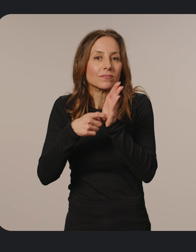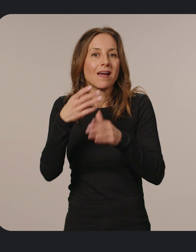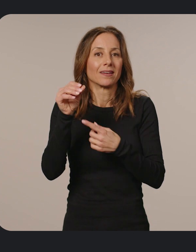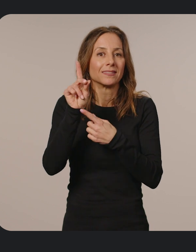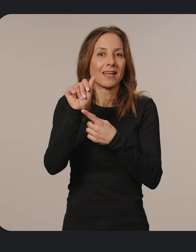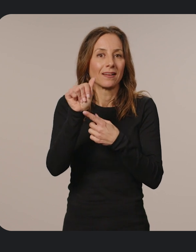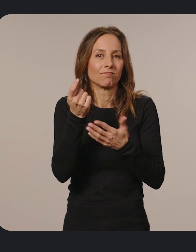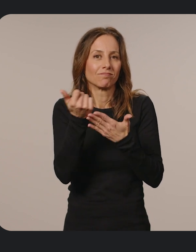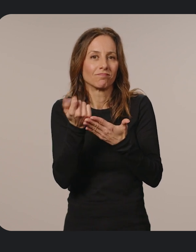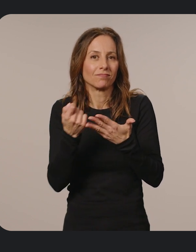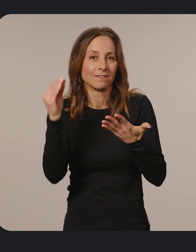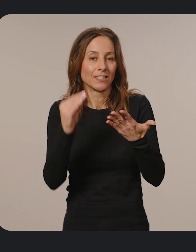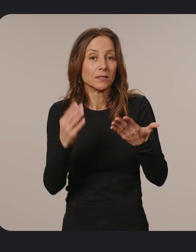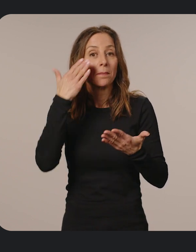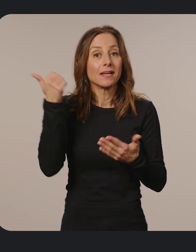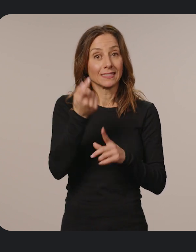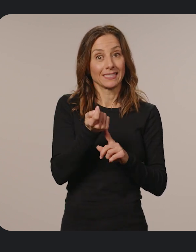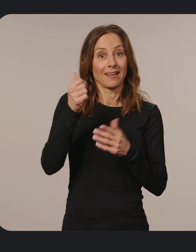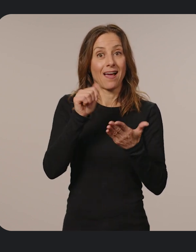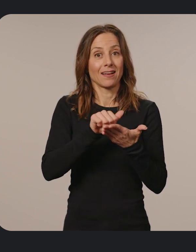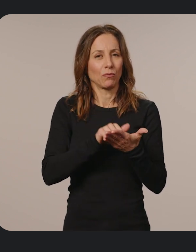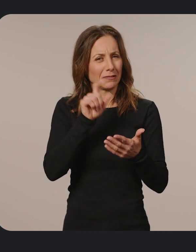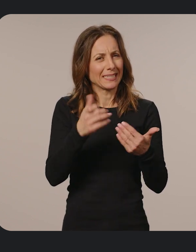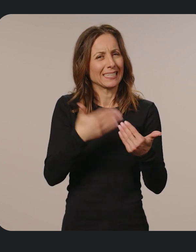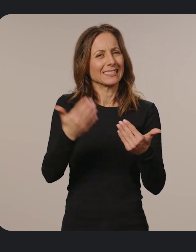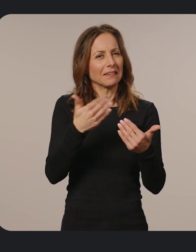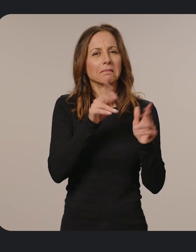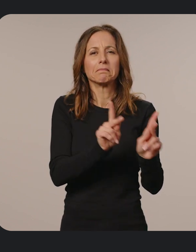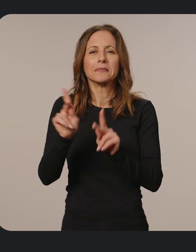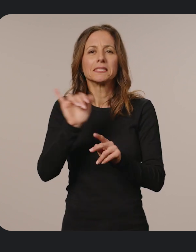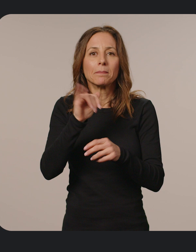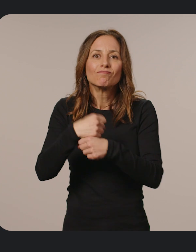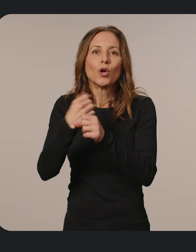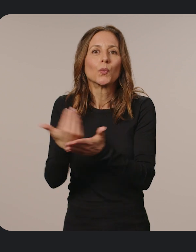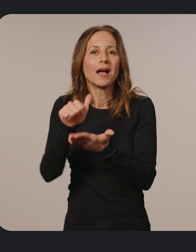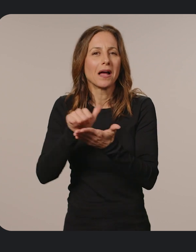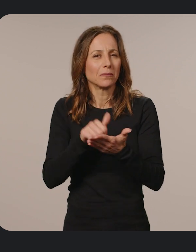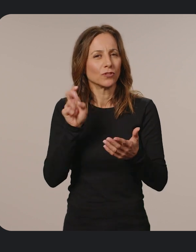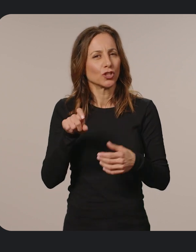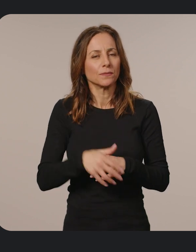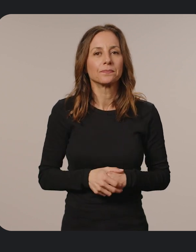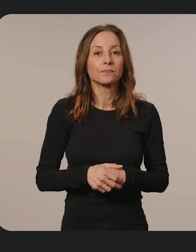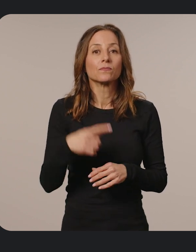requirements and data deletion features because deleting an account should be as easy as creating one.